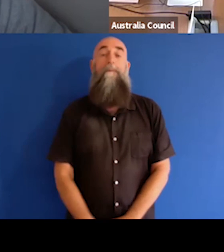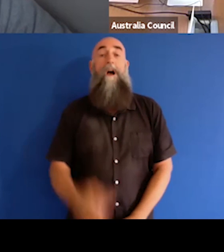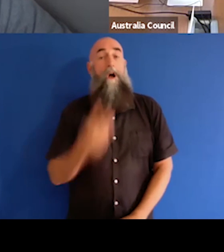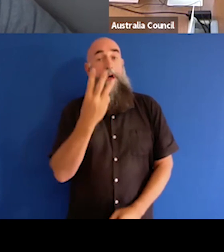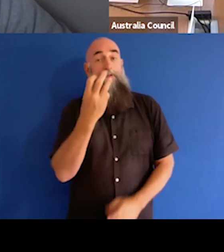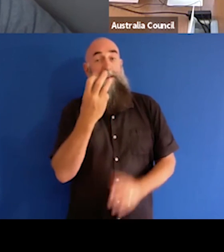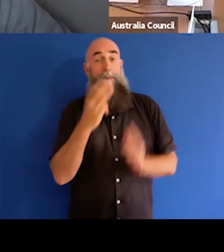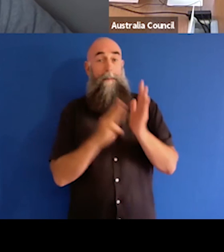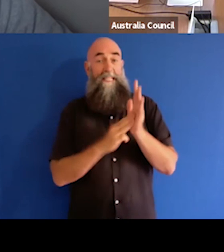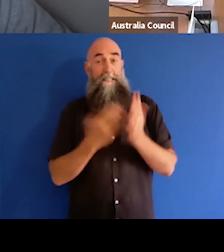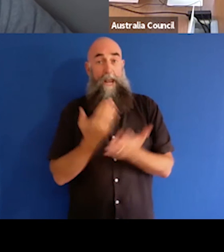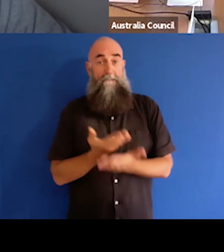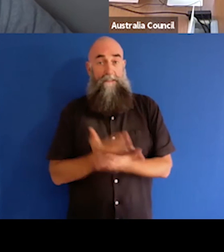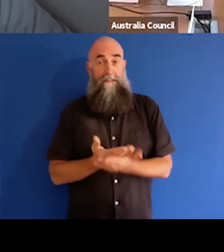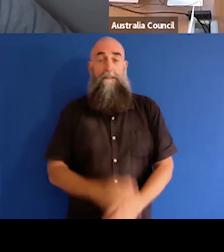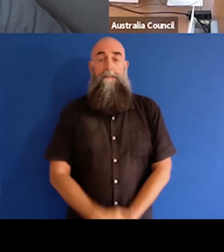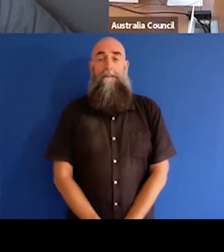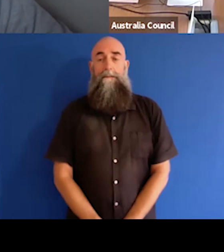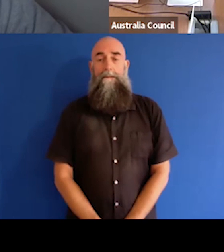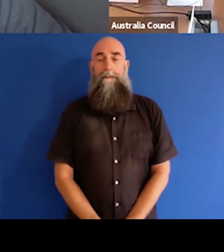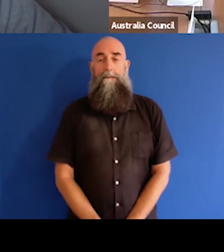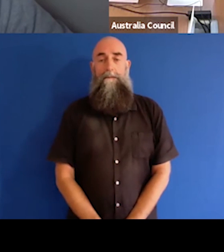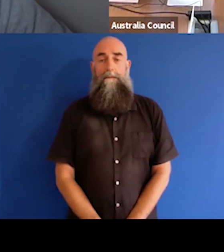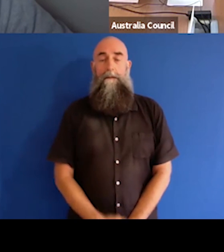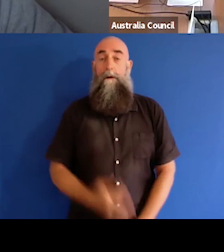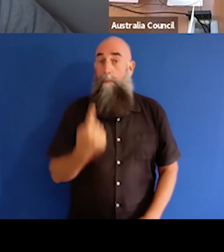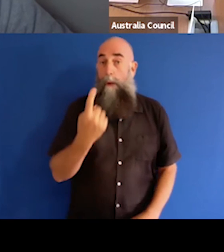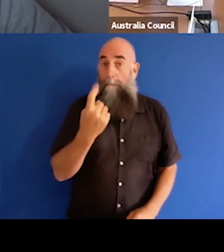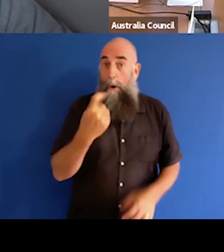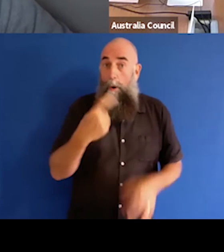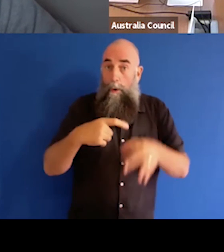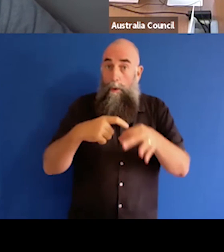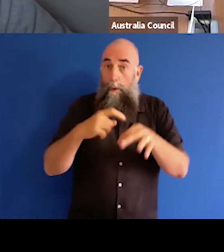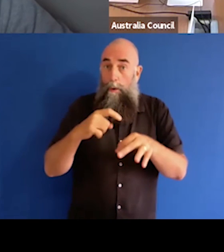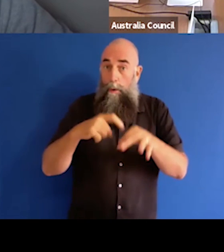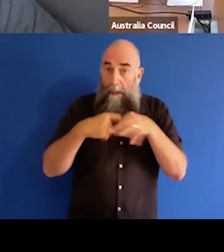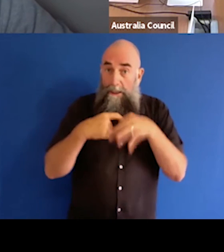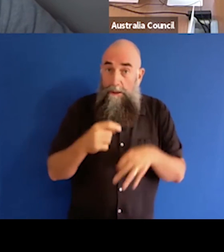We can do one more question.